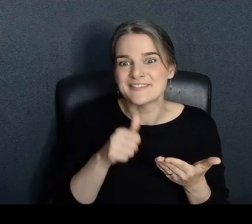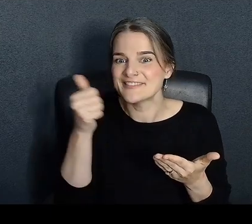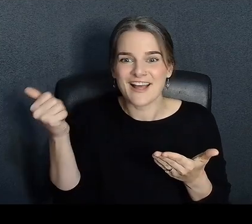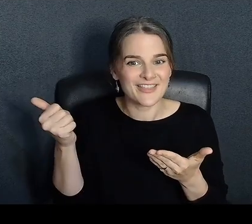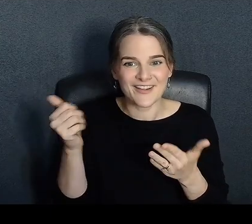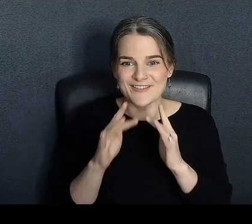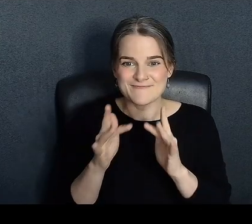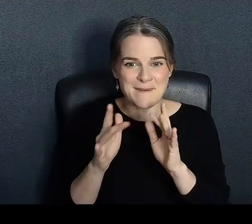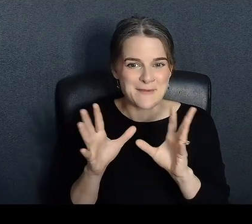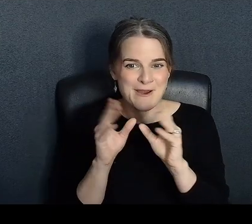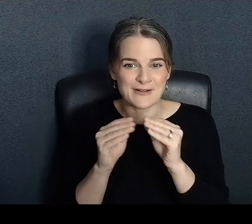next month, in July.